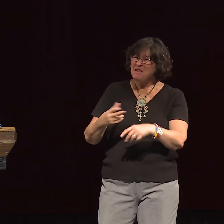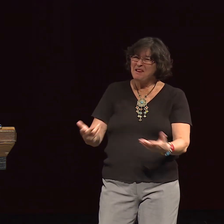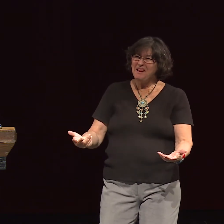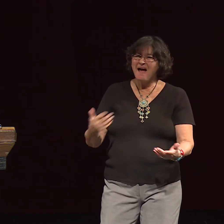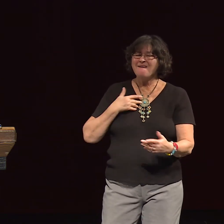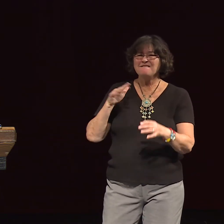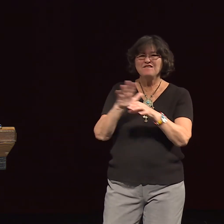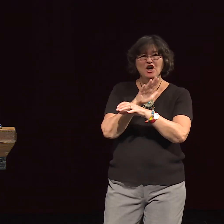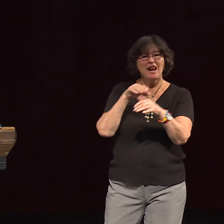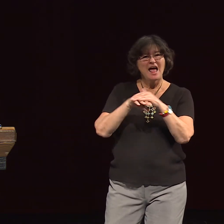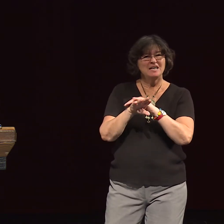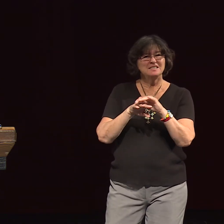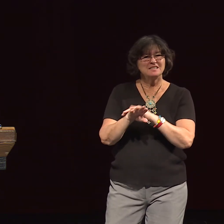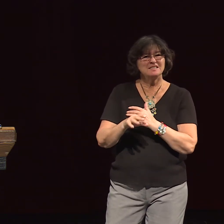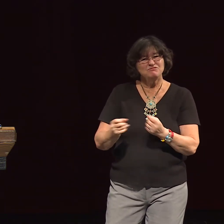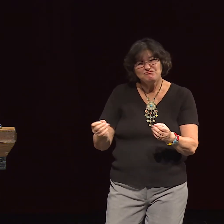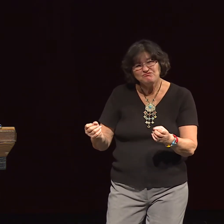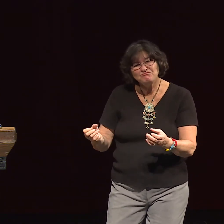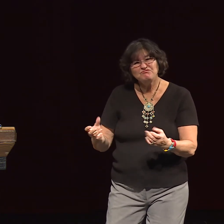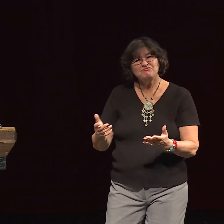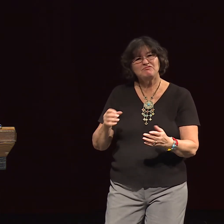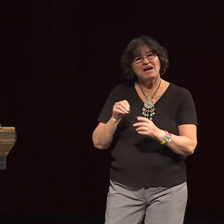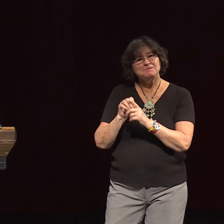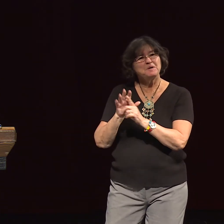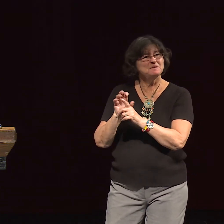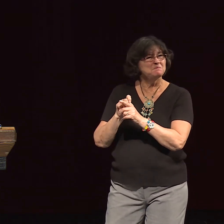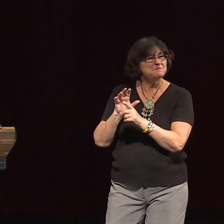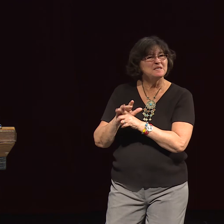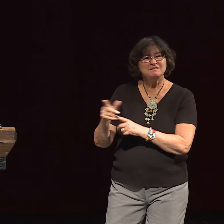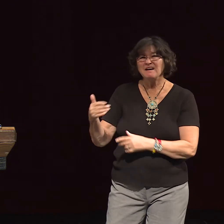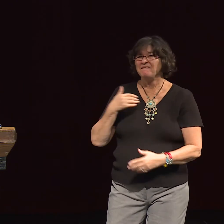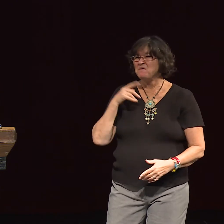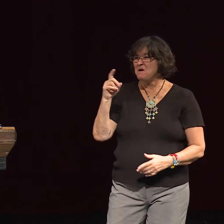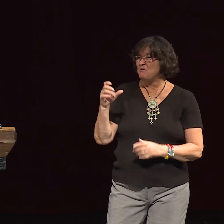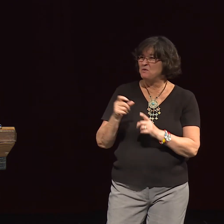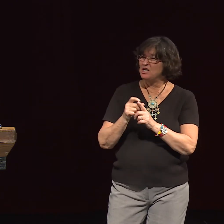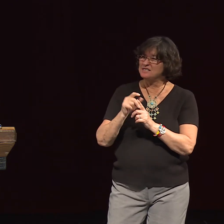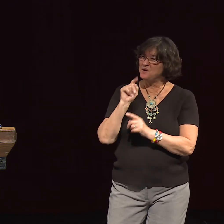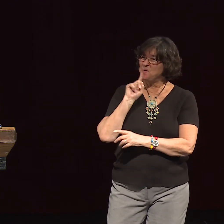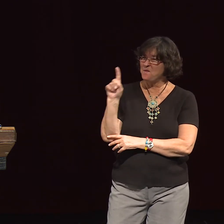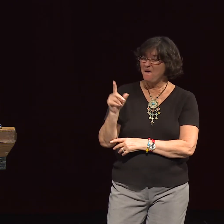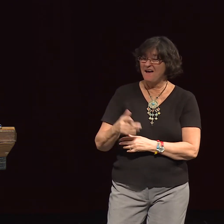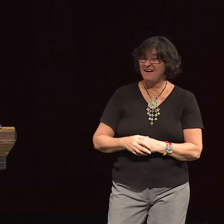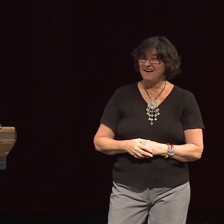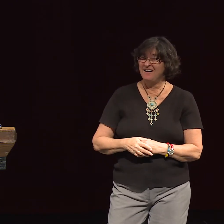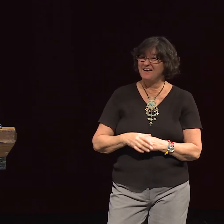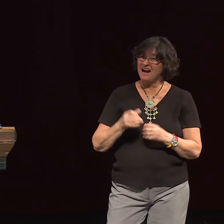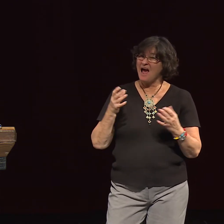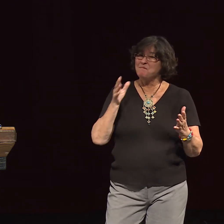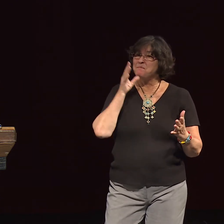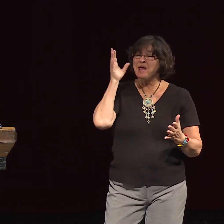"because she has full access to language, and so she has constant exposure."